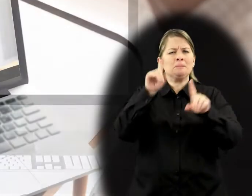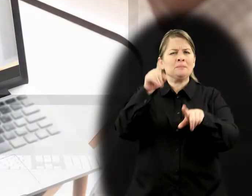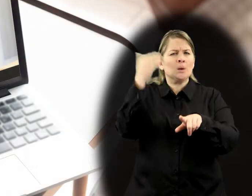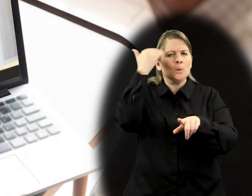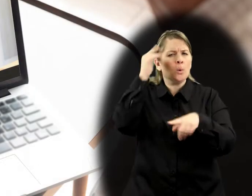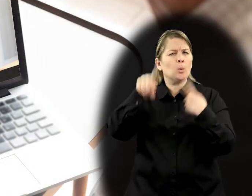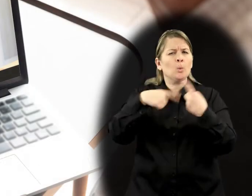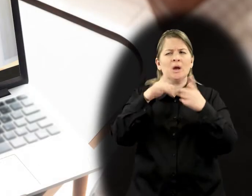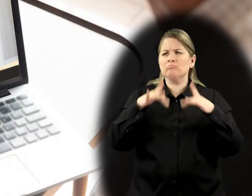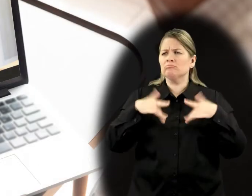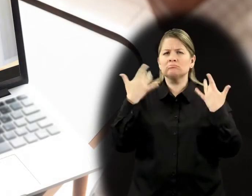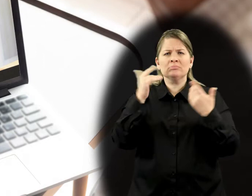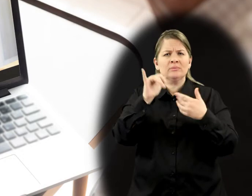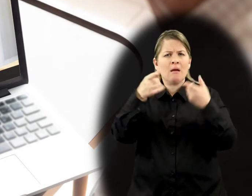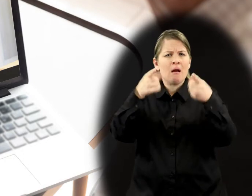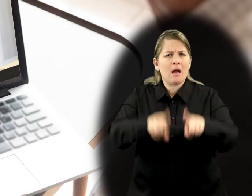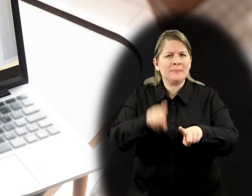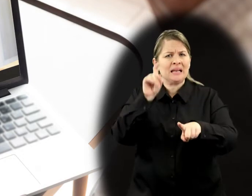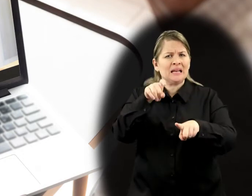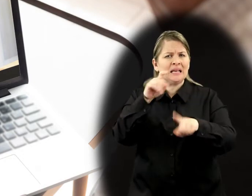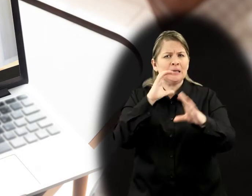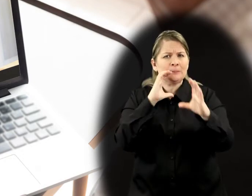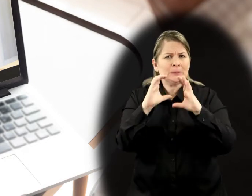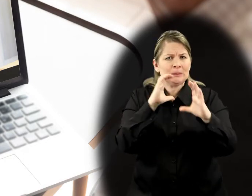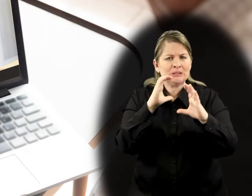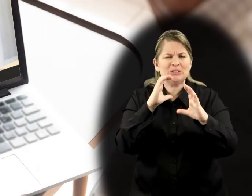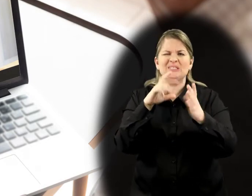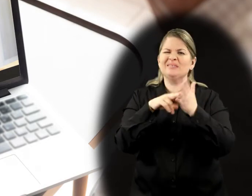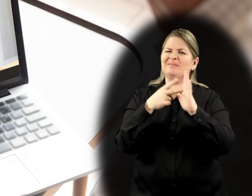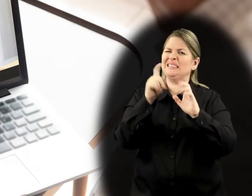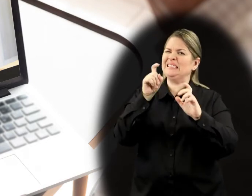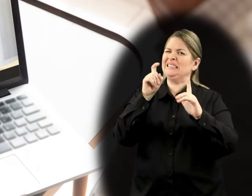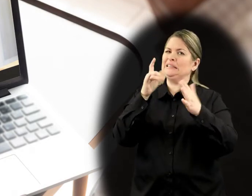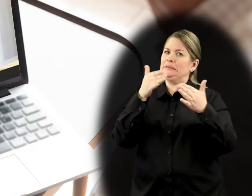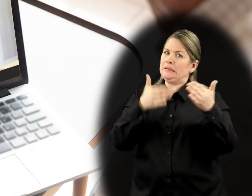A key consideration will be how quickly the communication needs to happen